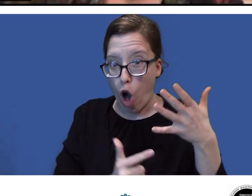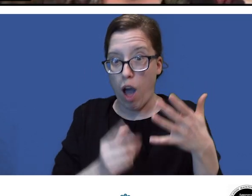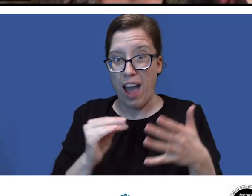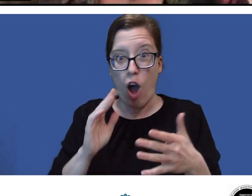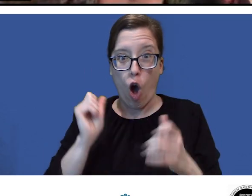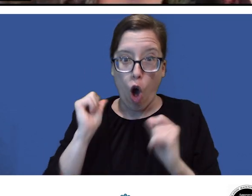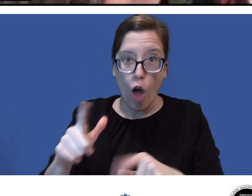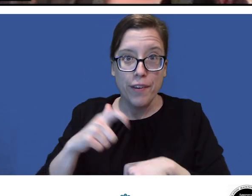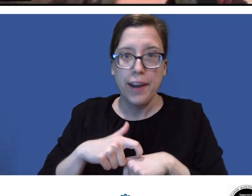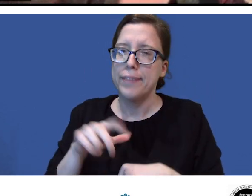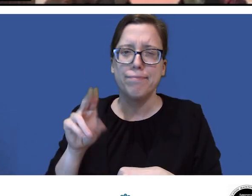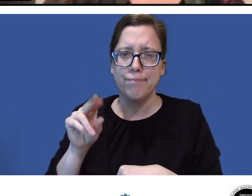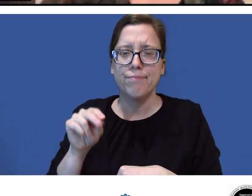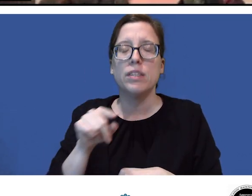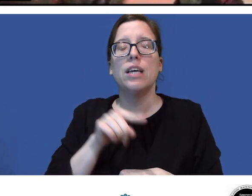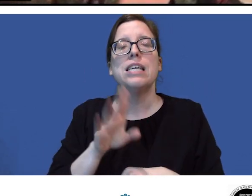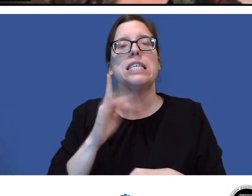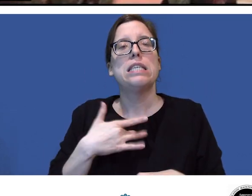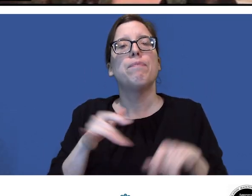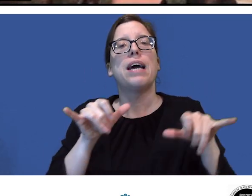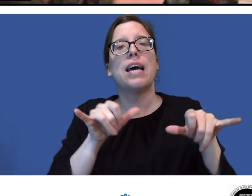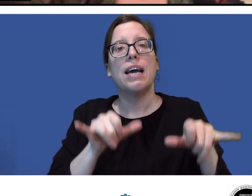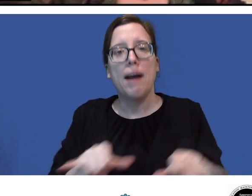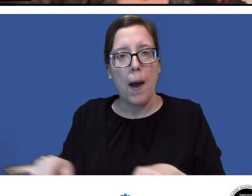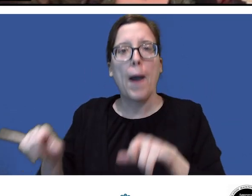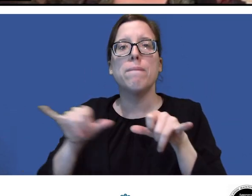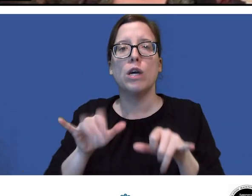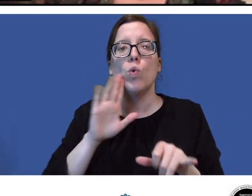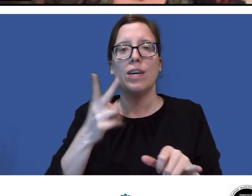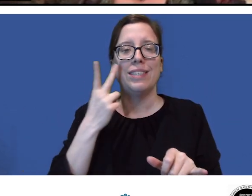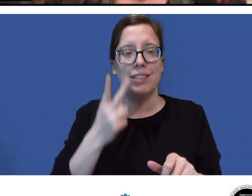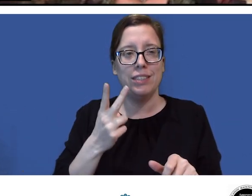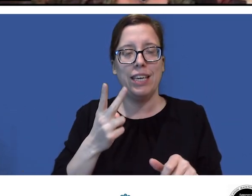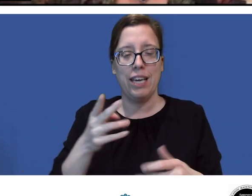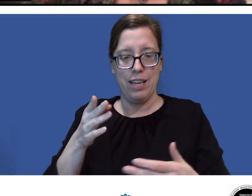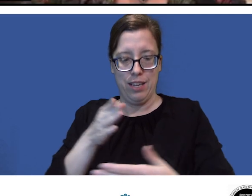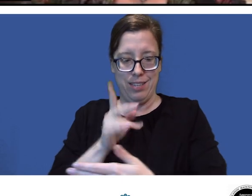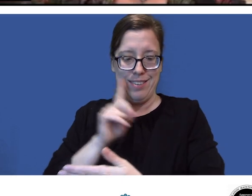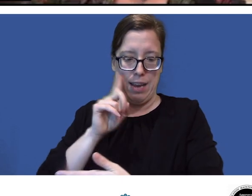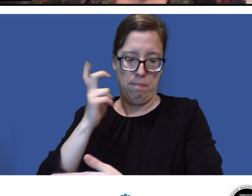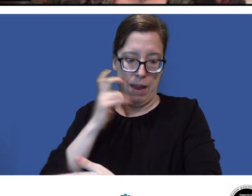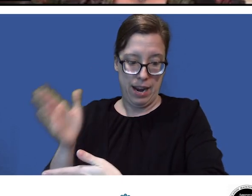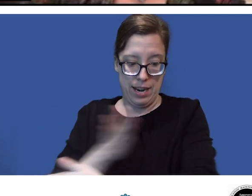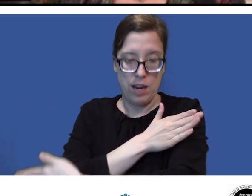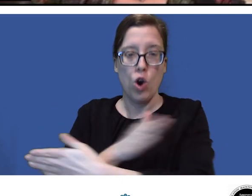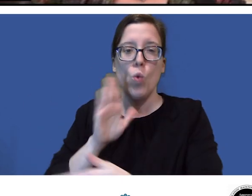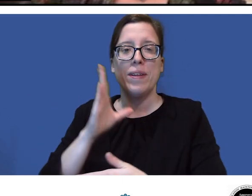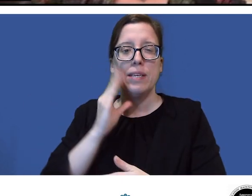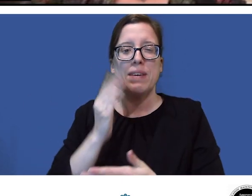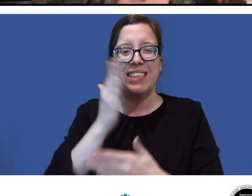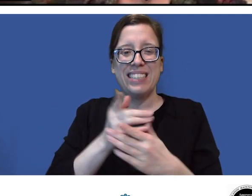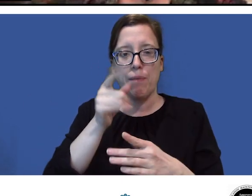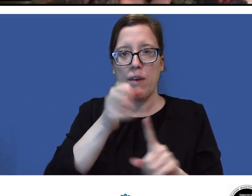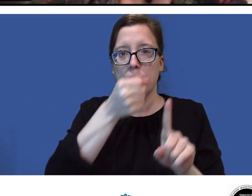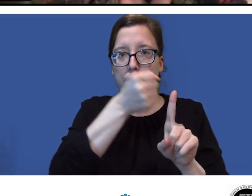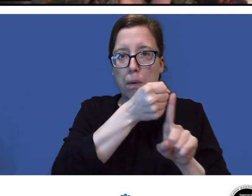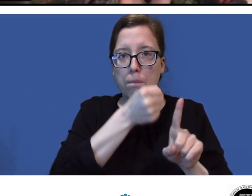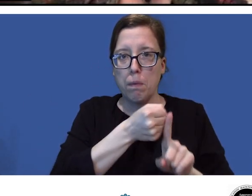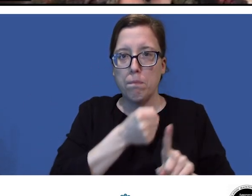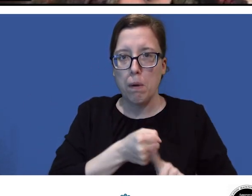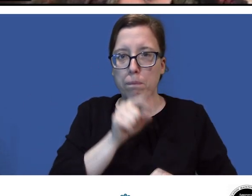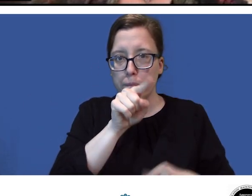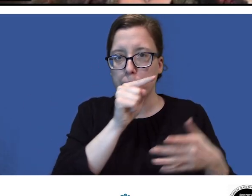of kids on that continuum of deafblindness. The kids tend to feel more vulnerable